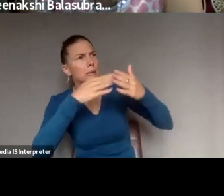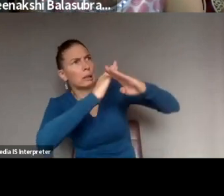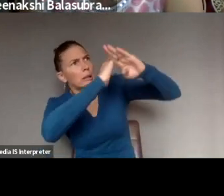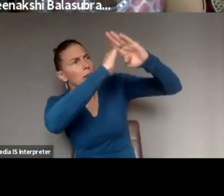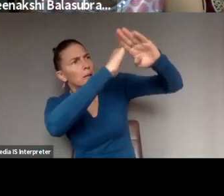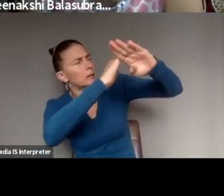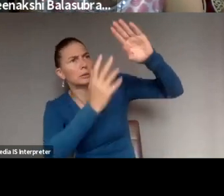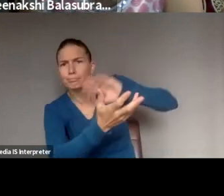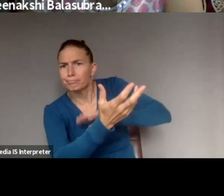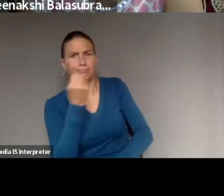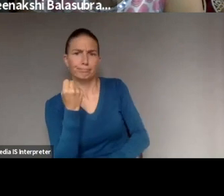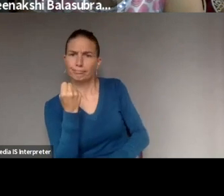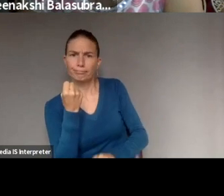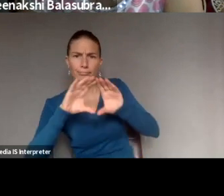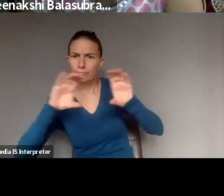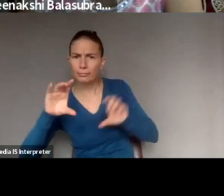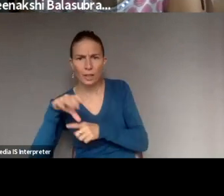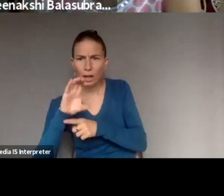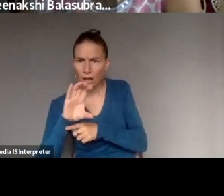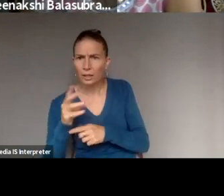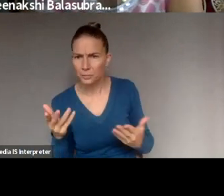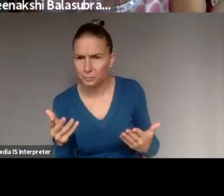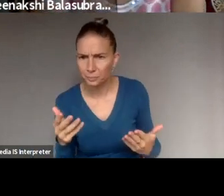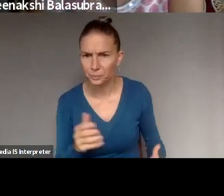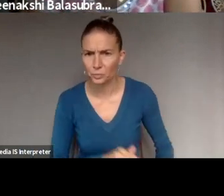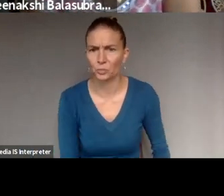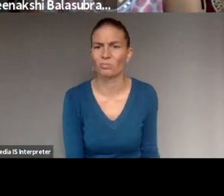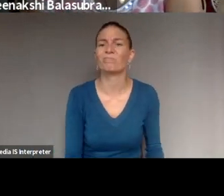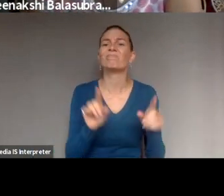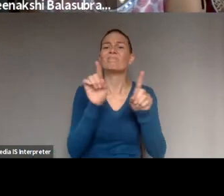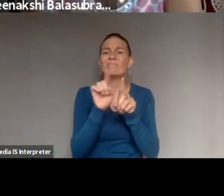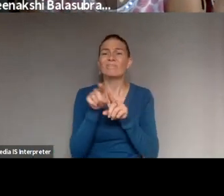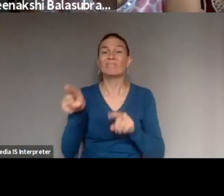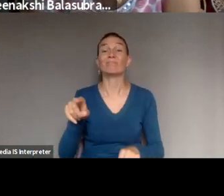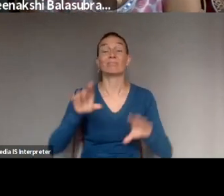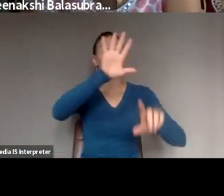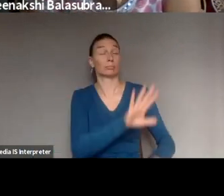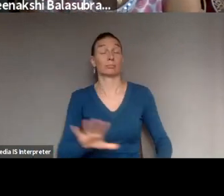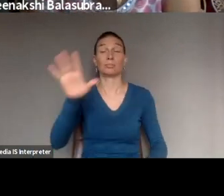of persons with disabilities are covered. And I’ve presented by way of India map with state boundaries